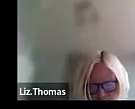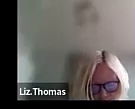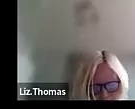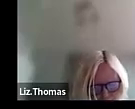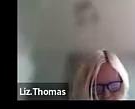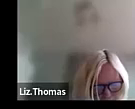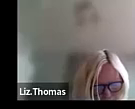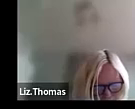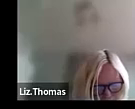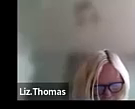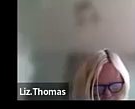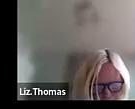infections.